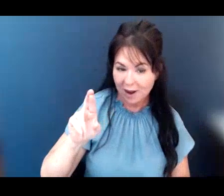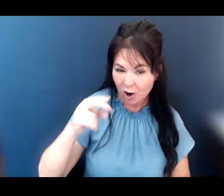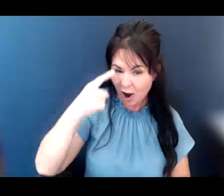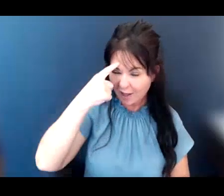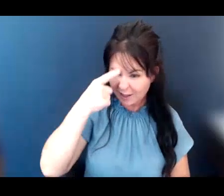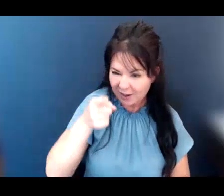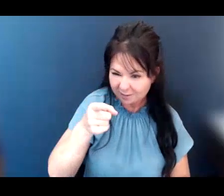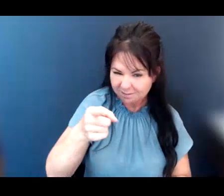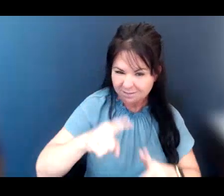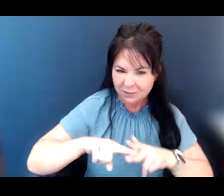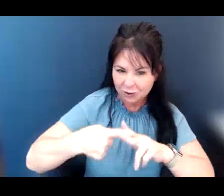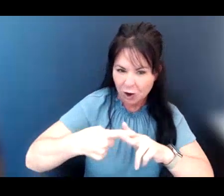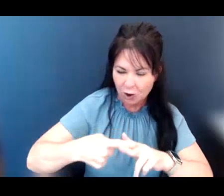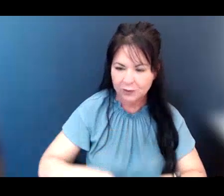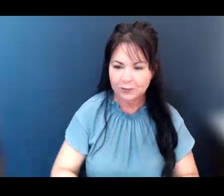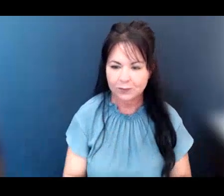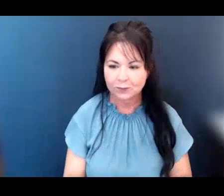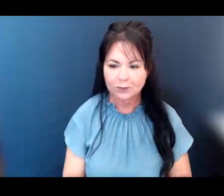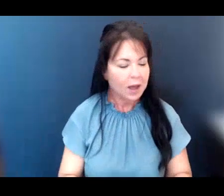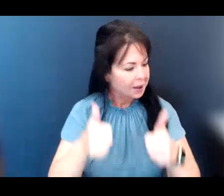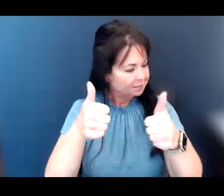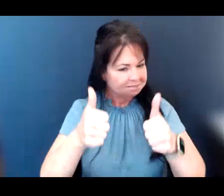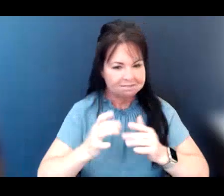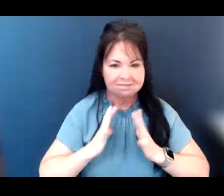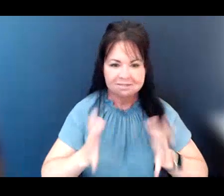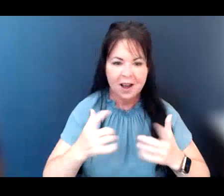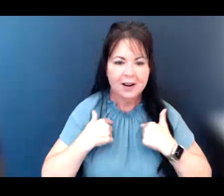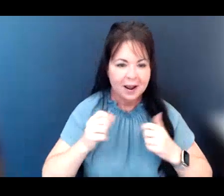Awesome. Yeah, I'll kick it off. Excuse me.